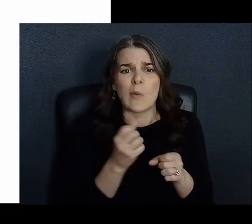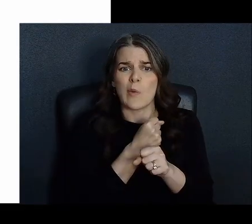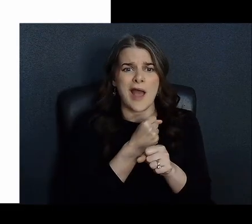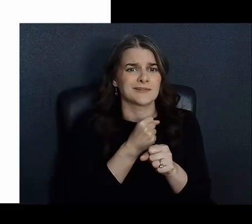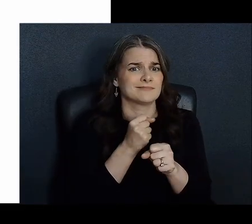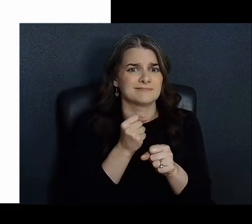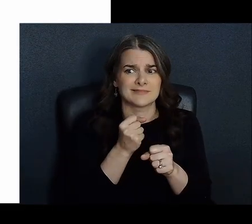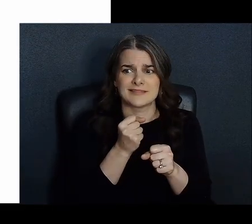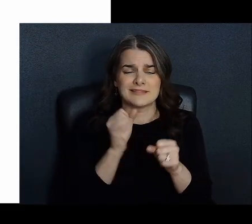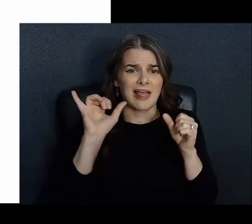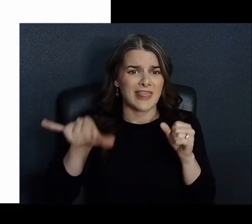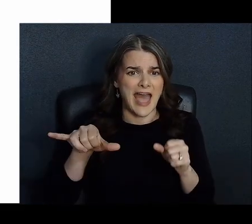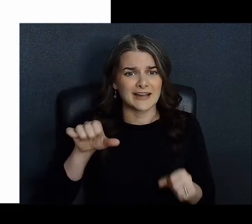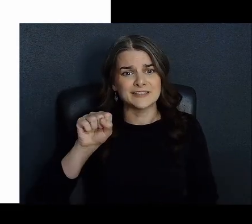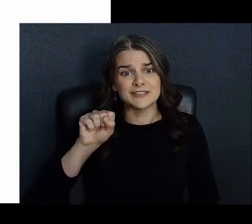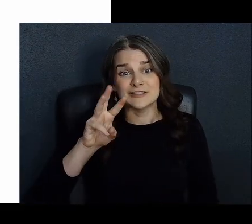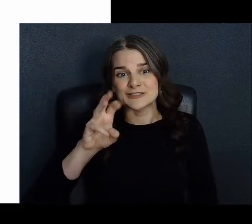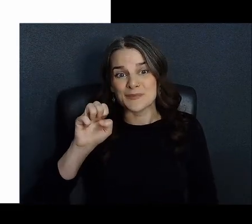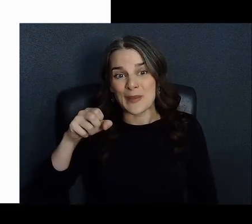get sometimes, then you can actually